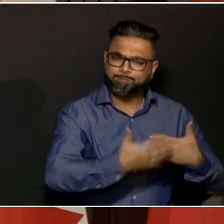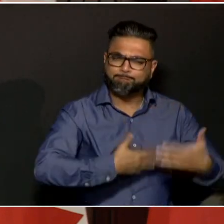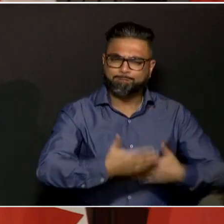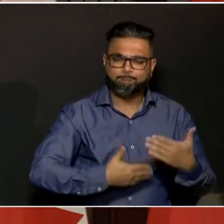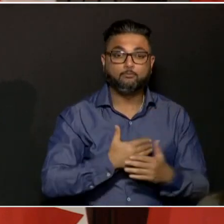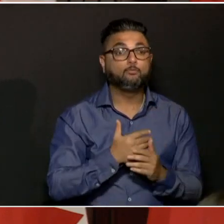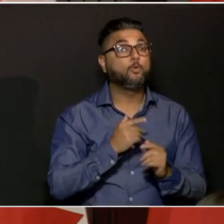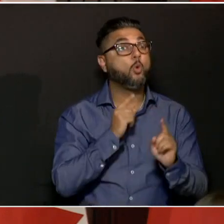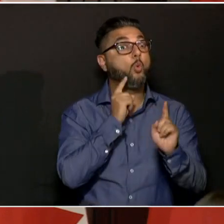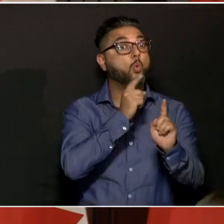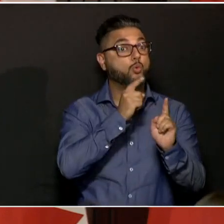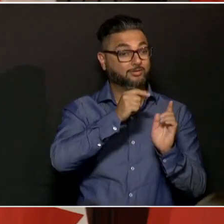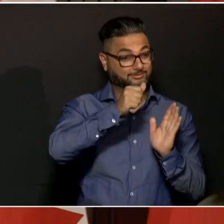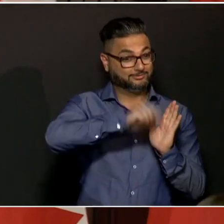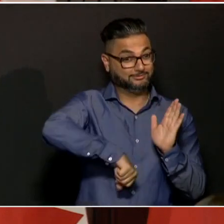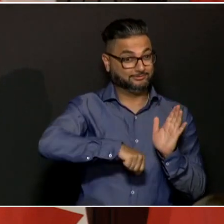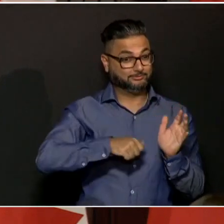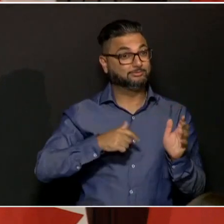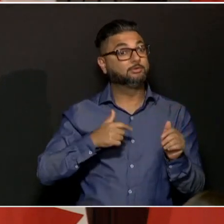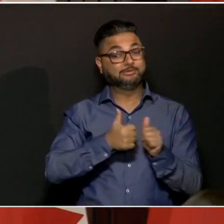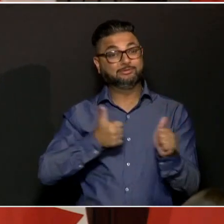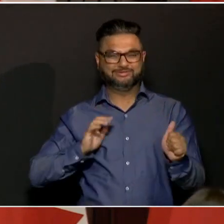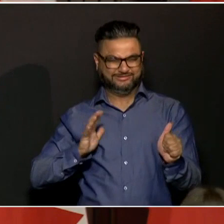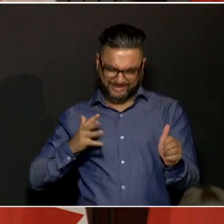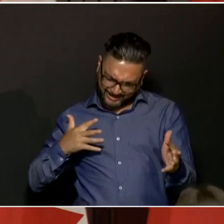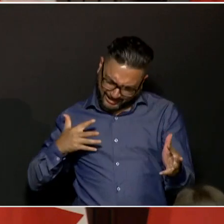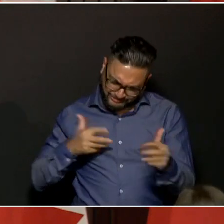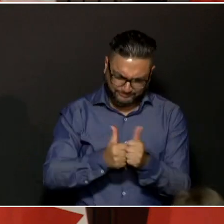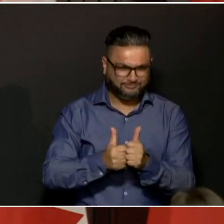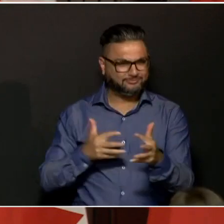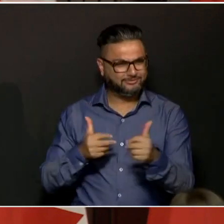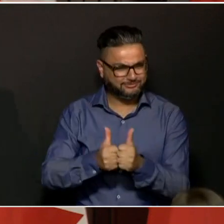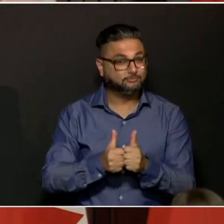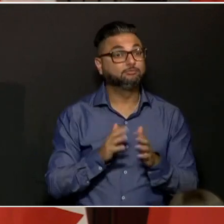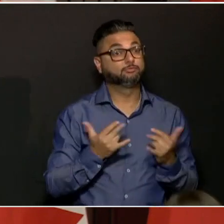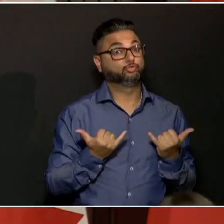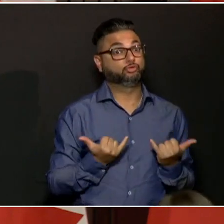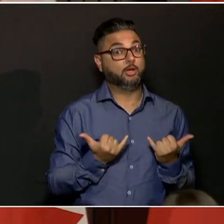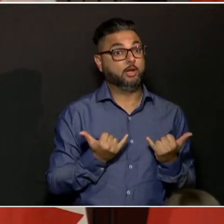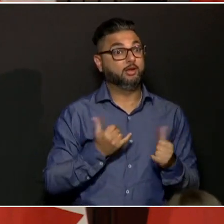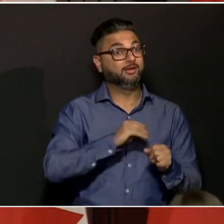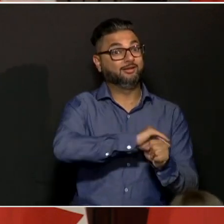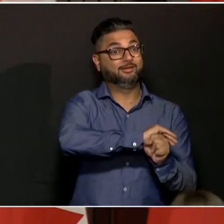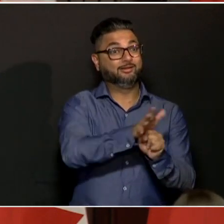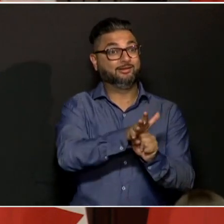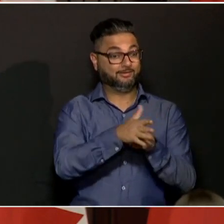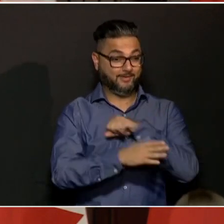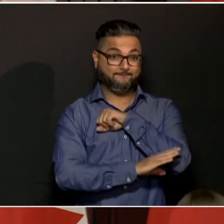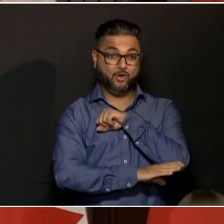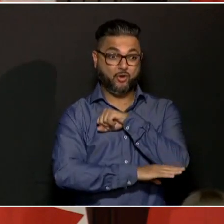to clear the backlog of surgeries and is a part of Covid-19 preparedness plan we are investing